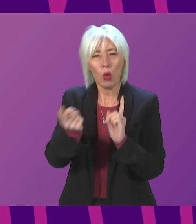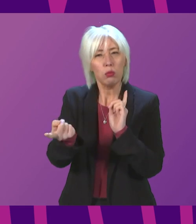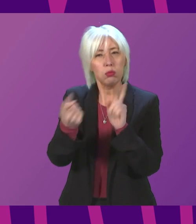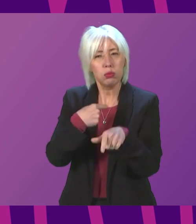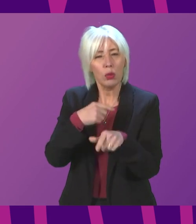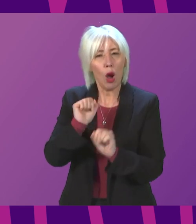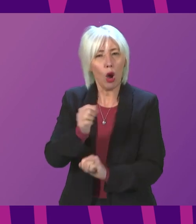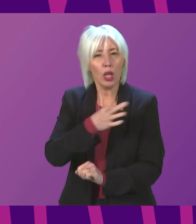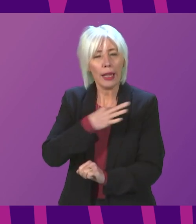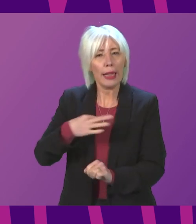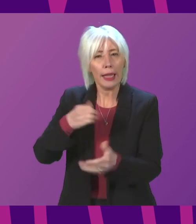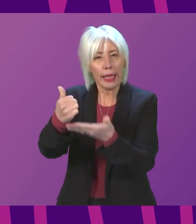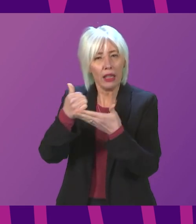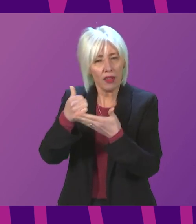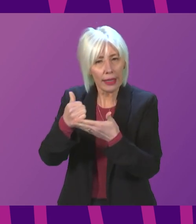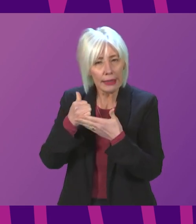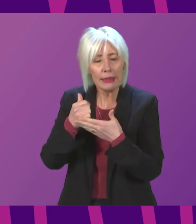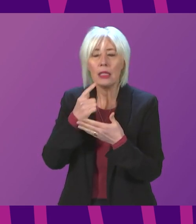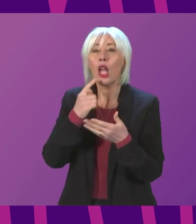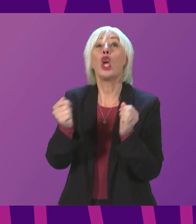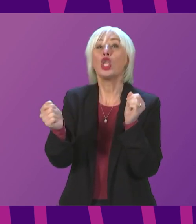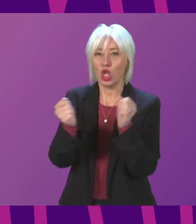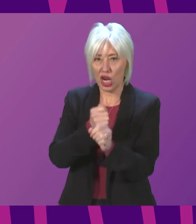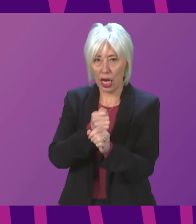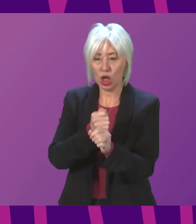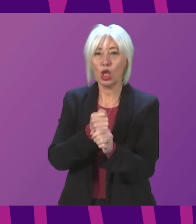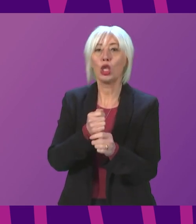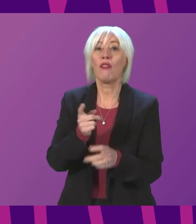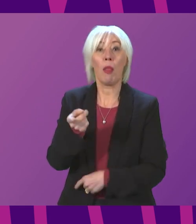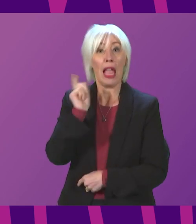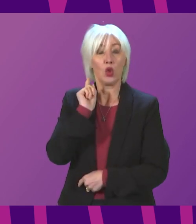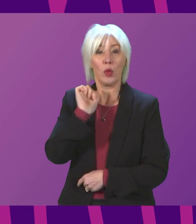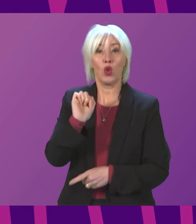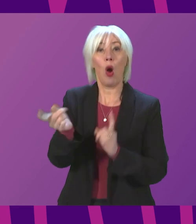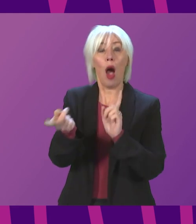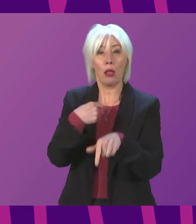According to her answer, the advice has obviously changed from last week, when self-isolation